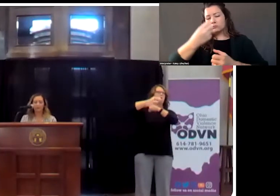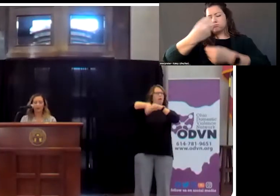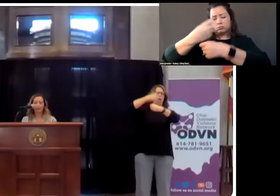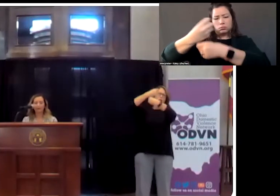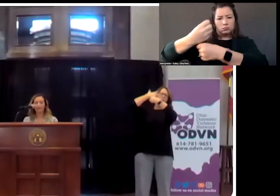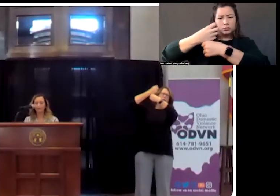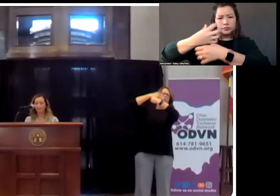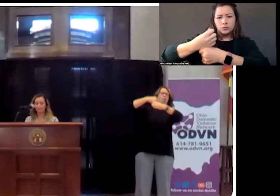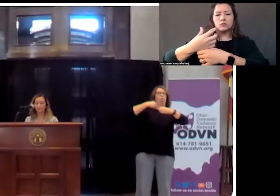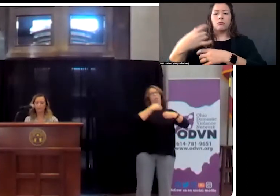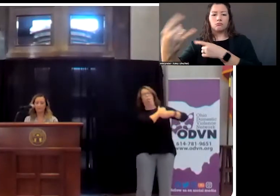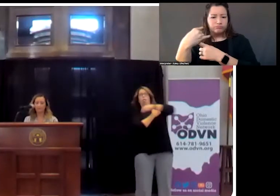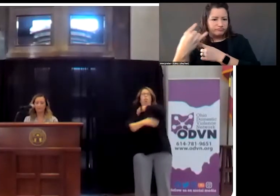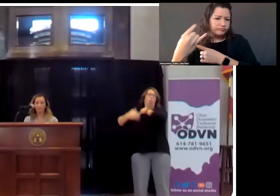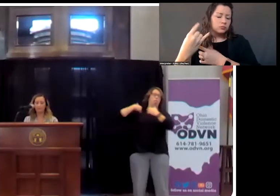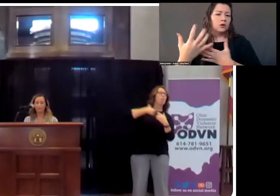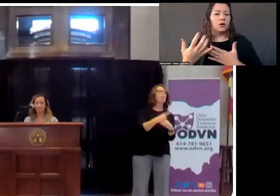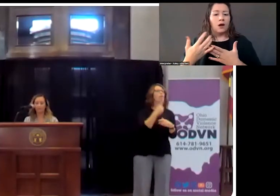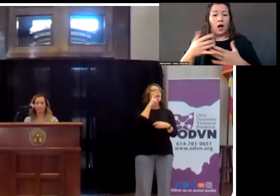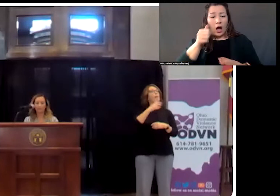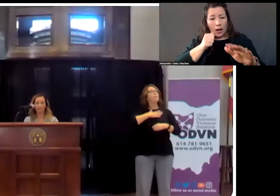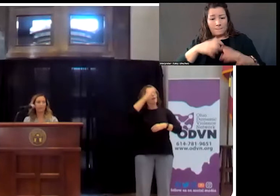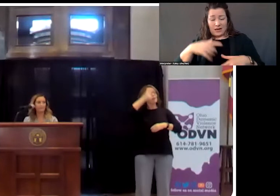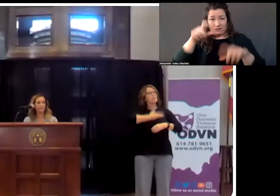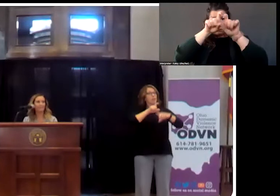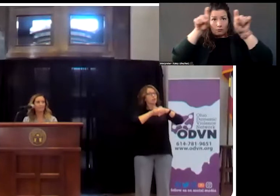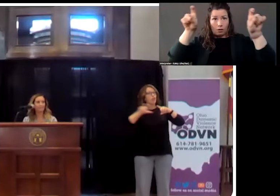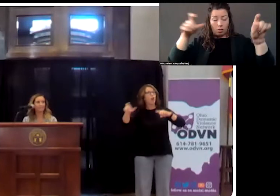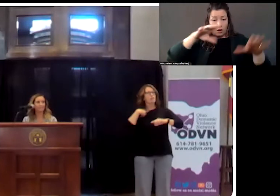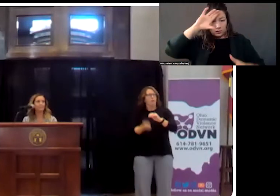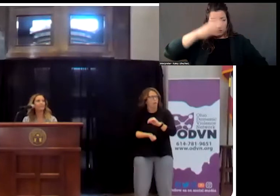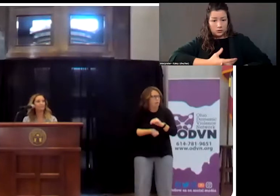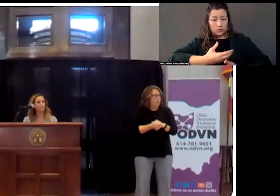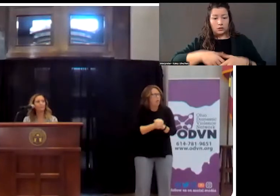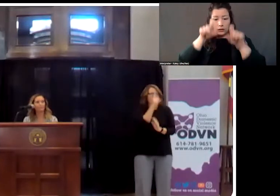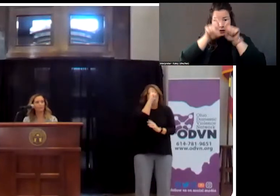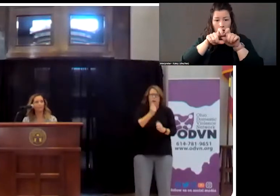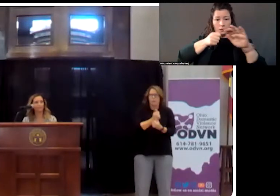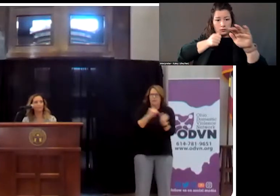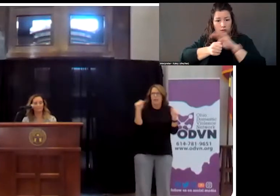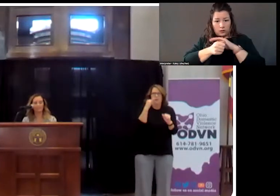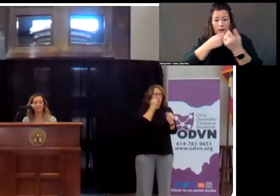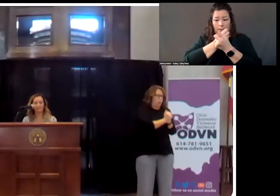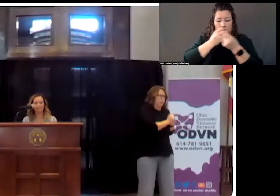I had hidden in my son's closet because I thought, I'm safe. I'm safe. If I'm in front of my children, I'm safe.